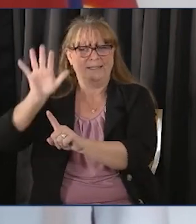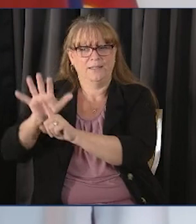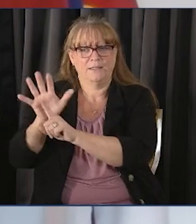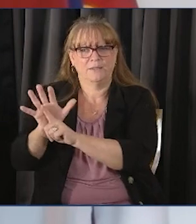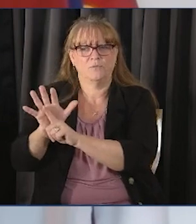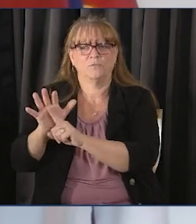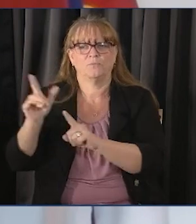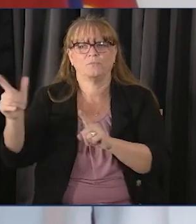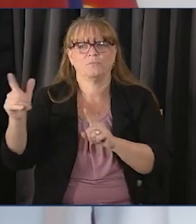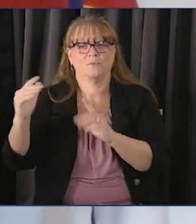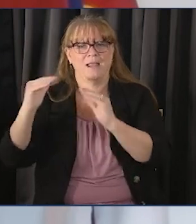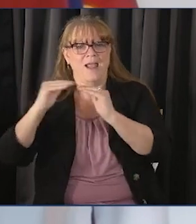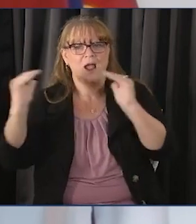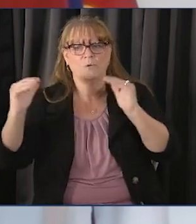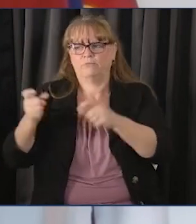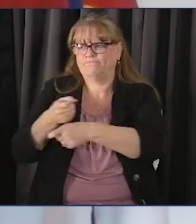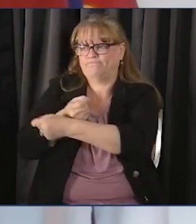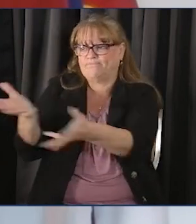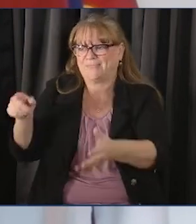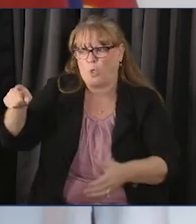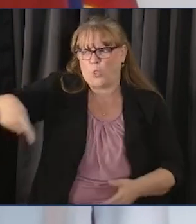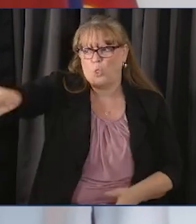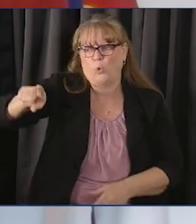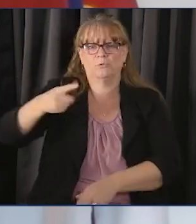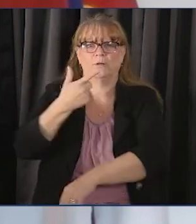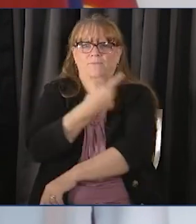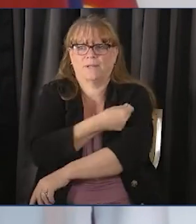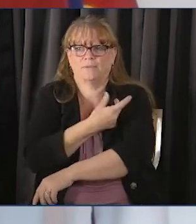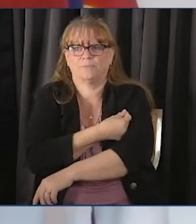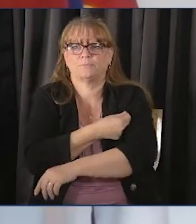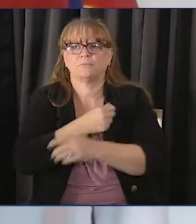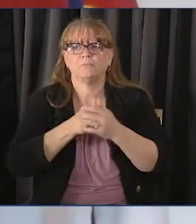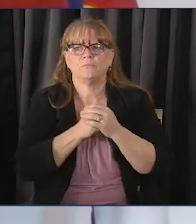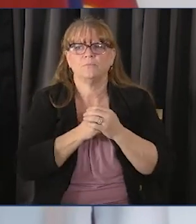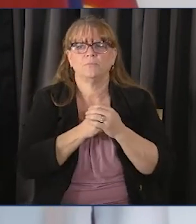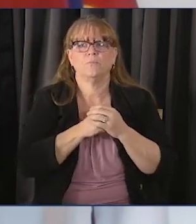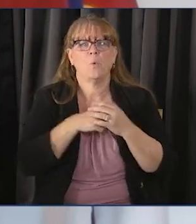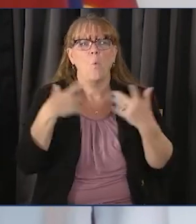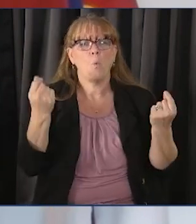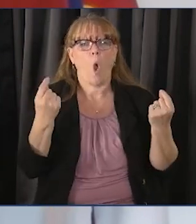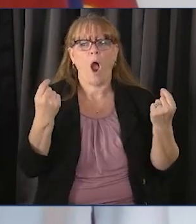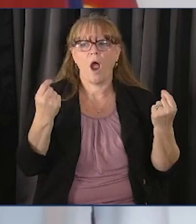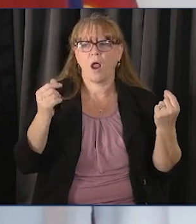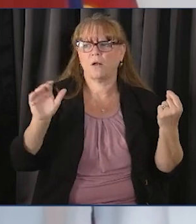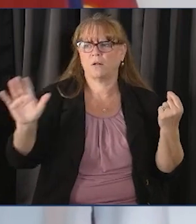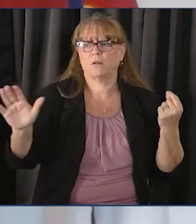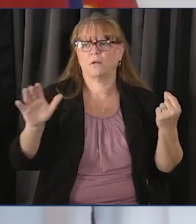And what that looks like here to Colorado's two tribal nations, the Ute Mountain Ute and the Southern Ute Tribe.